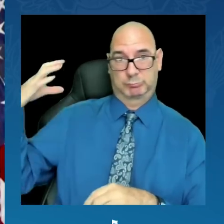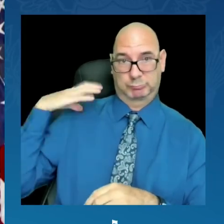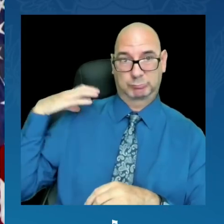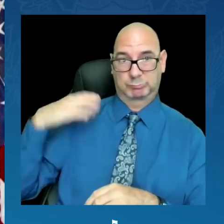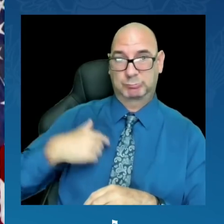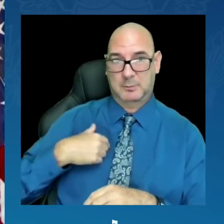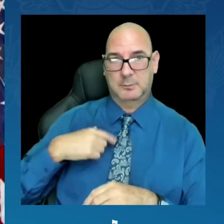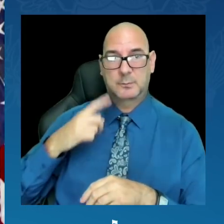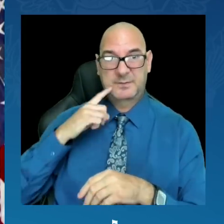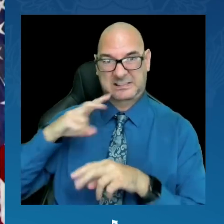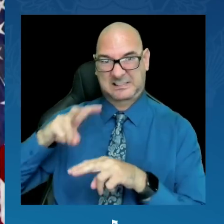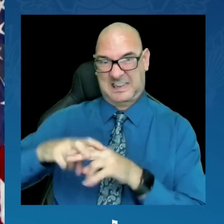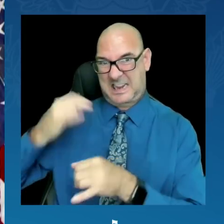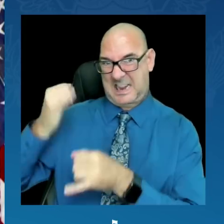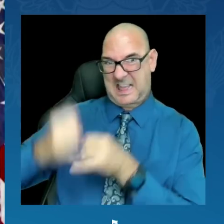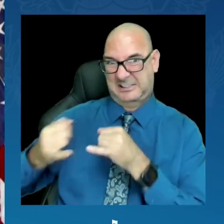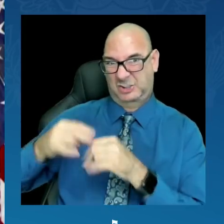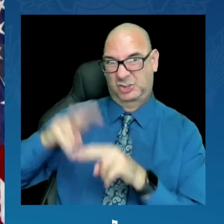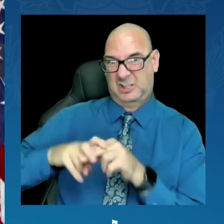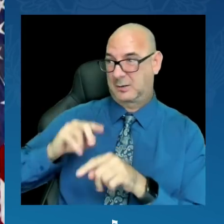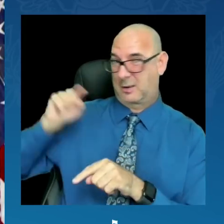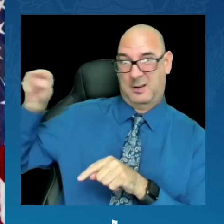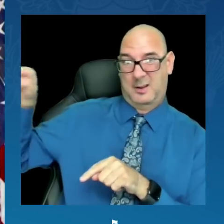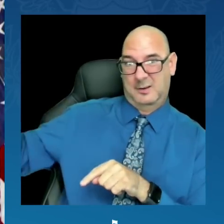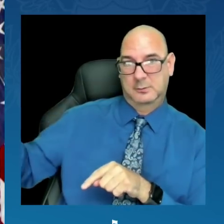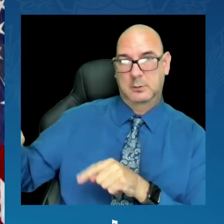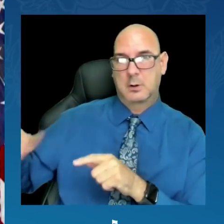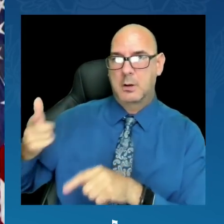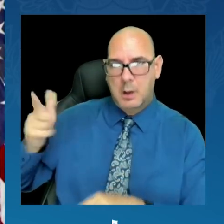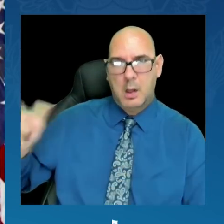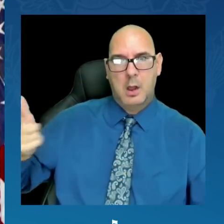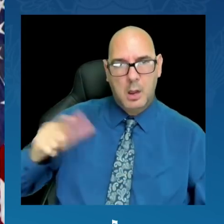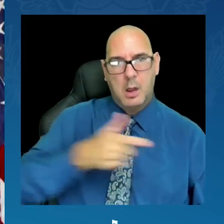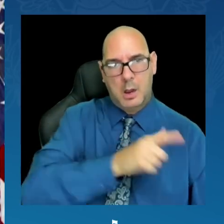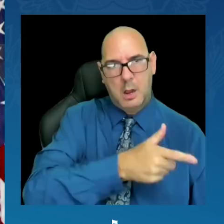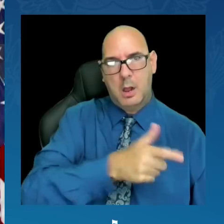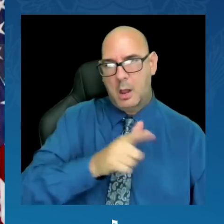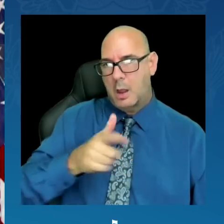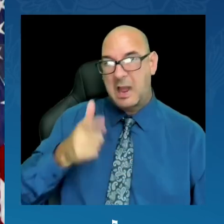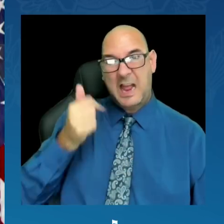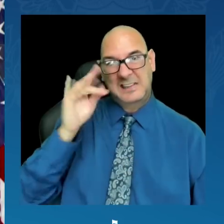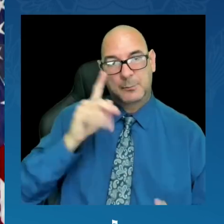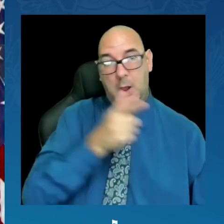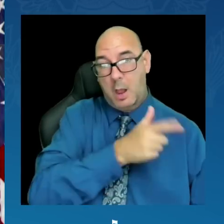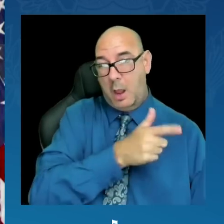or 11 others asked questions. But we all waited for her because we knew it was worth the wait.